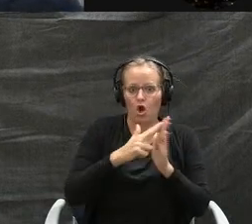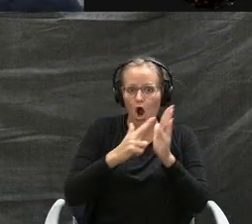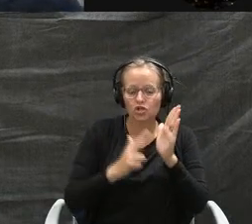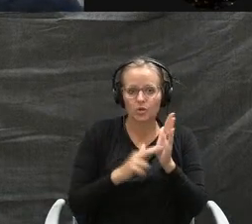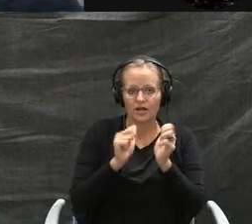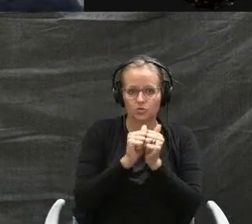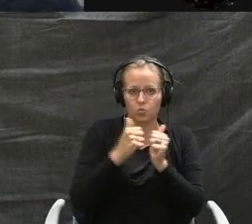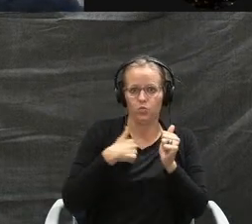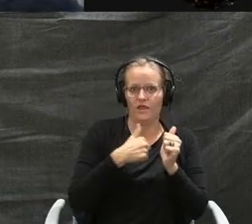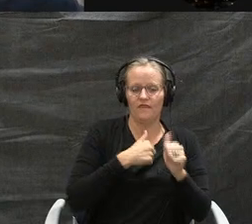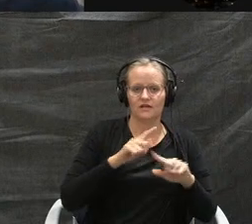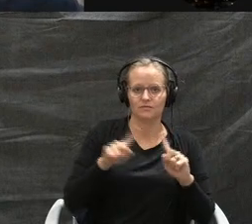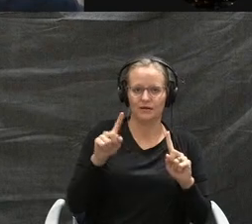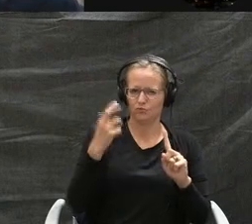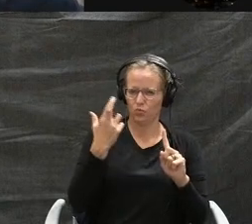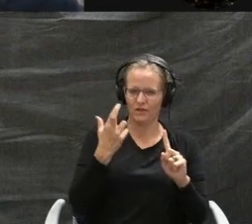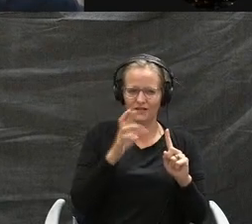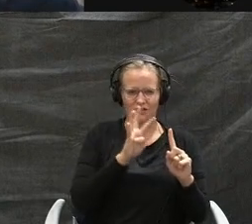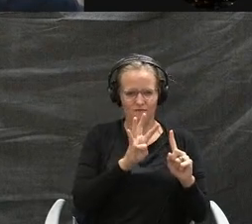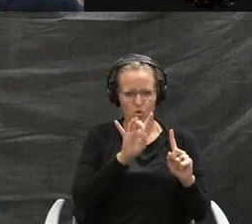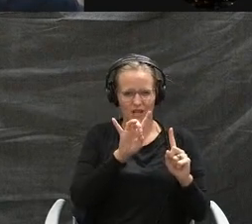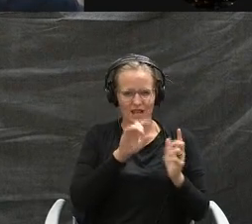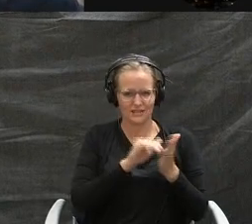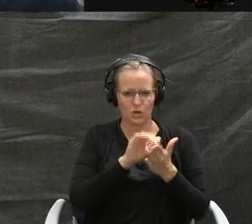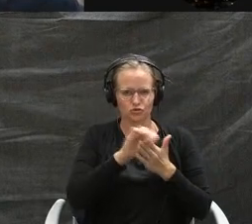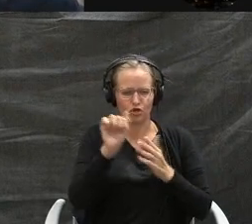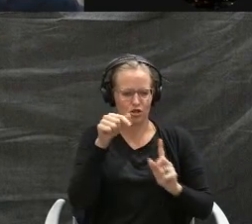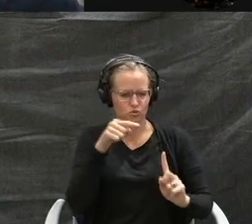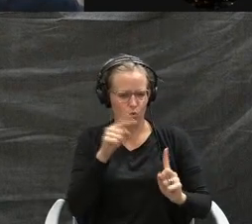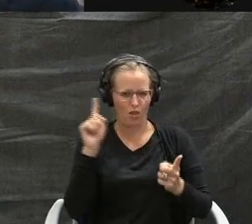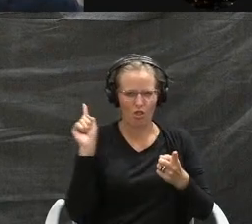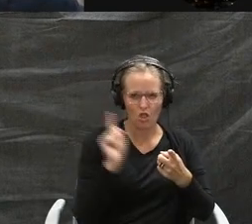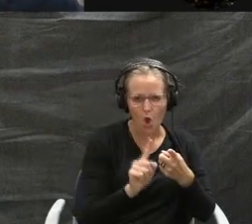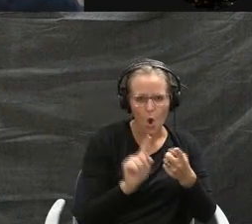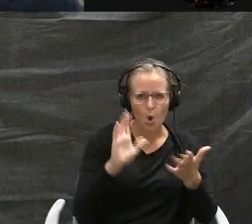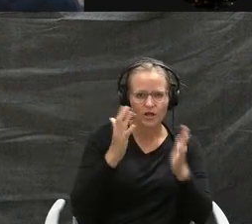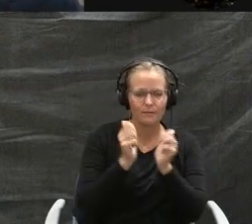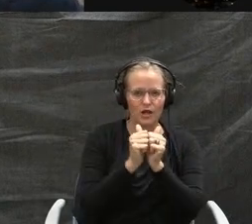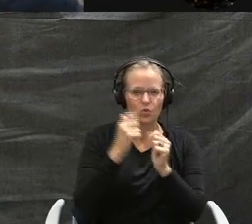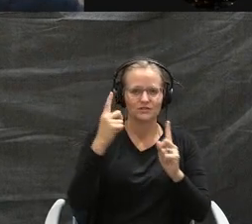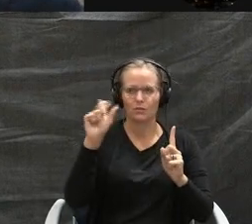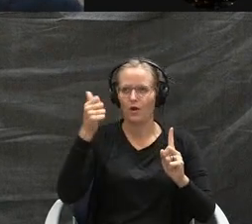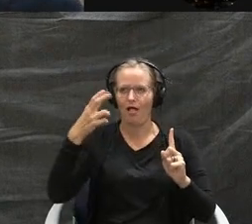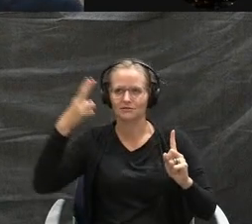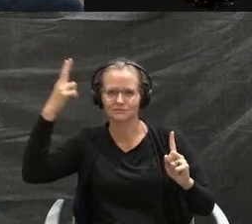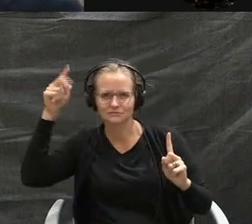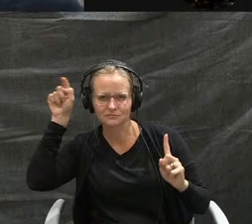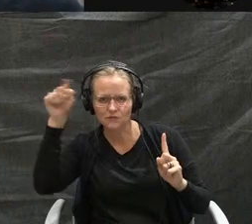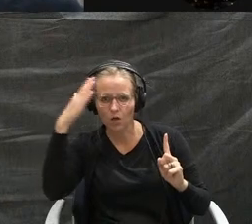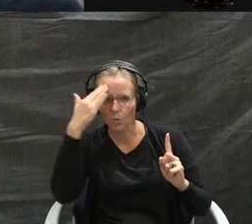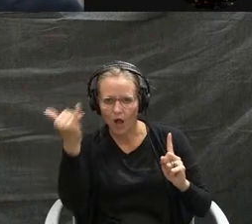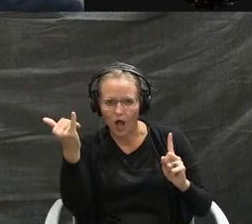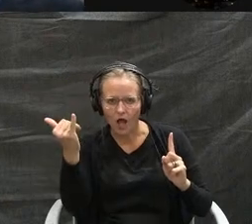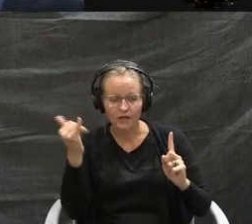No, I just haven't seen such a huge span in in something like this. Oh yeah, we were very surprised. You notice that there